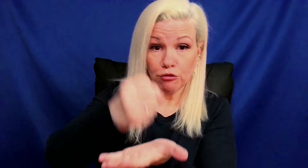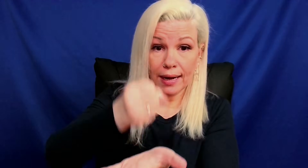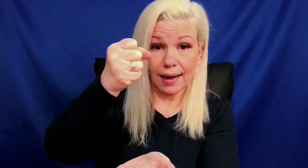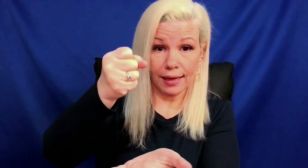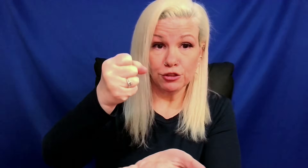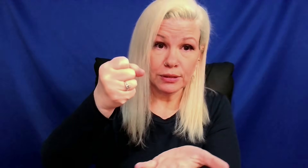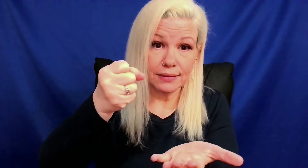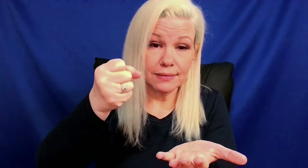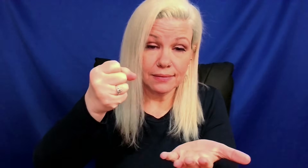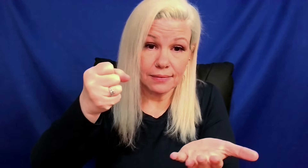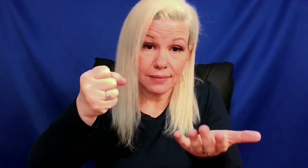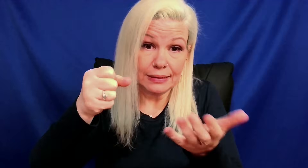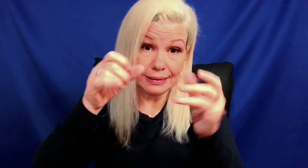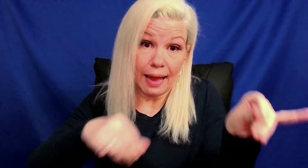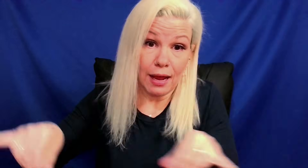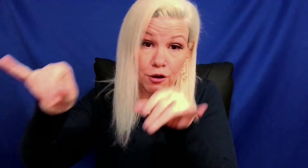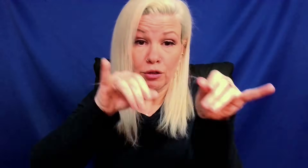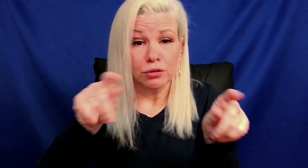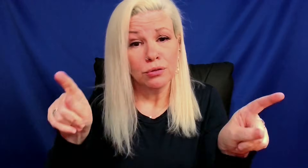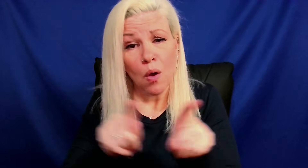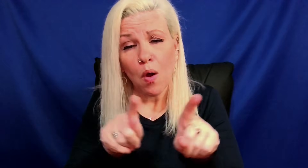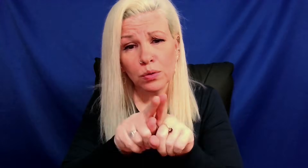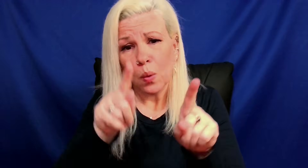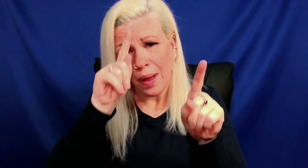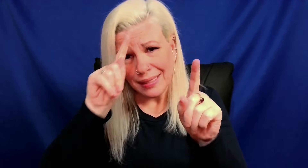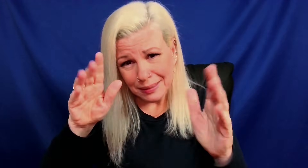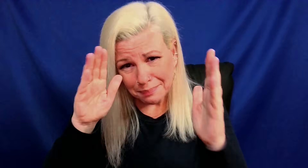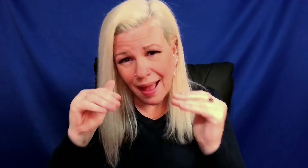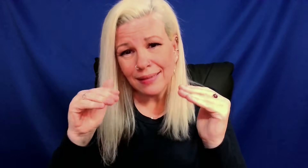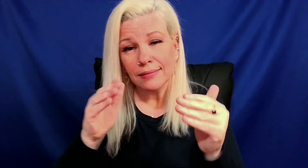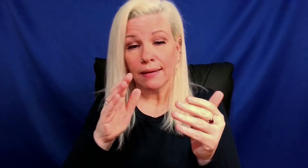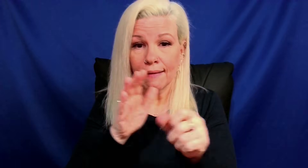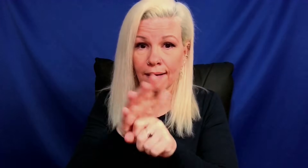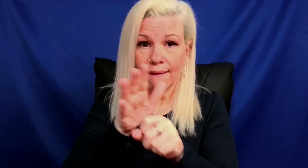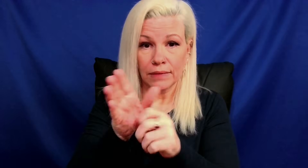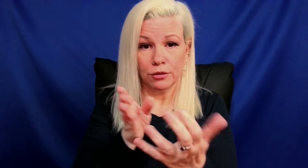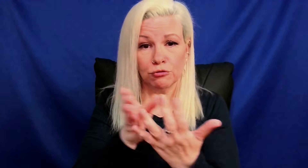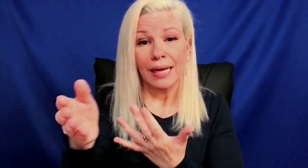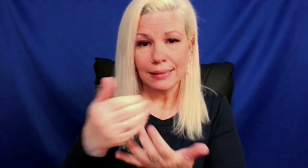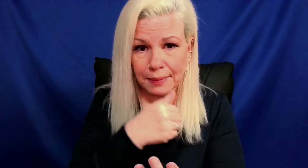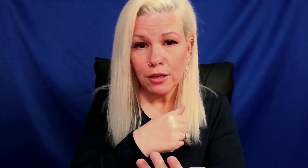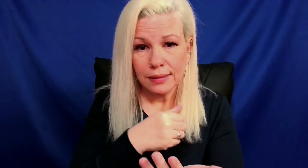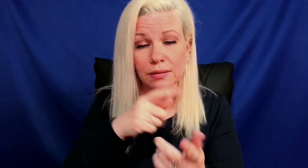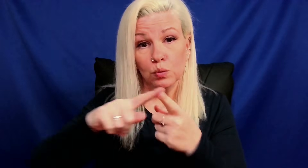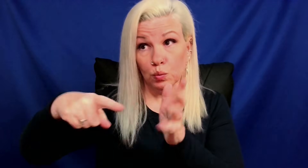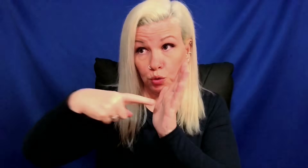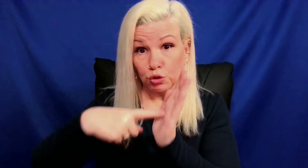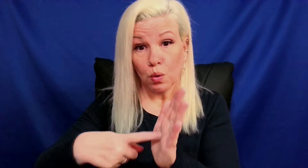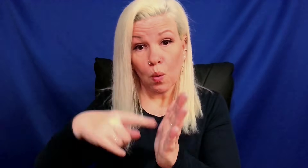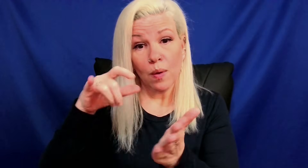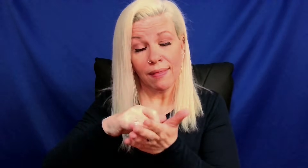Accreditation standards also expect enough transparency to show that this monitoring